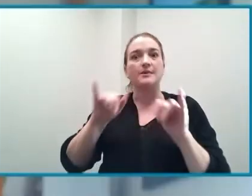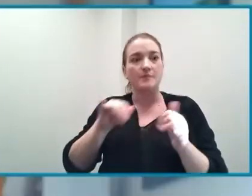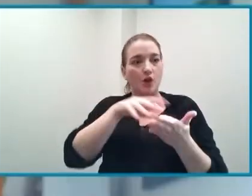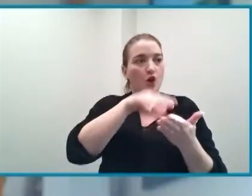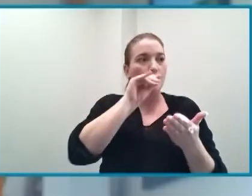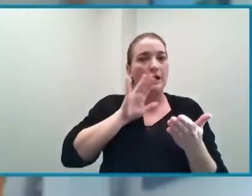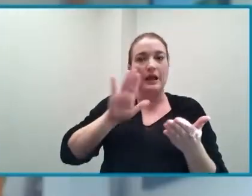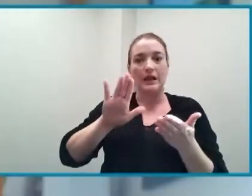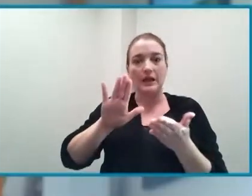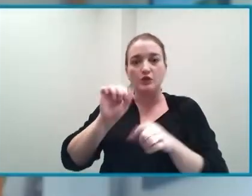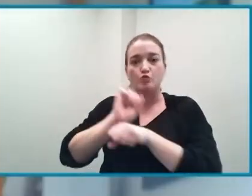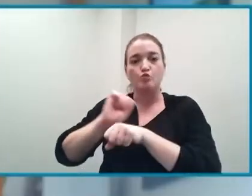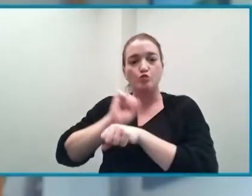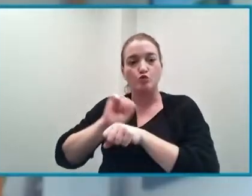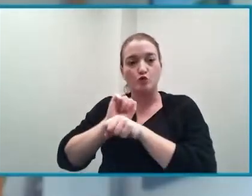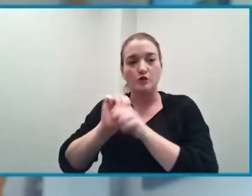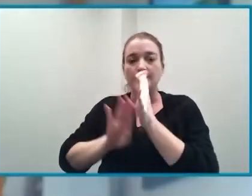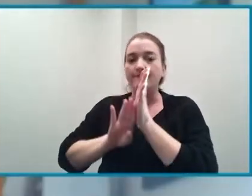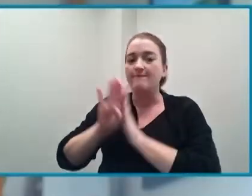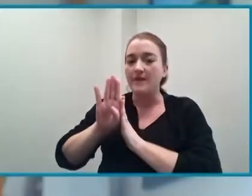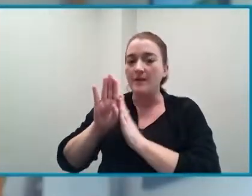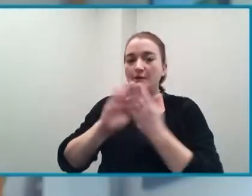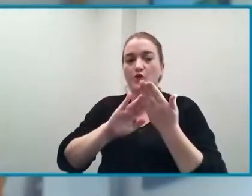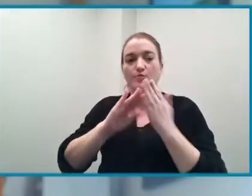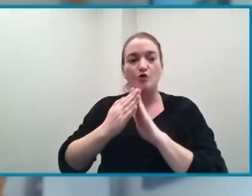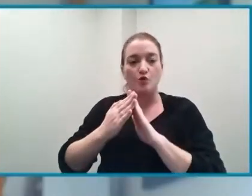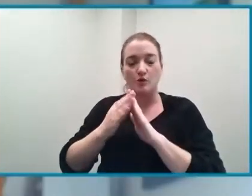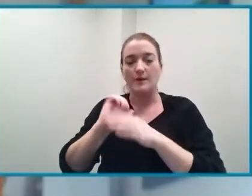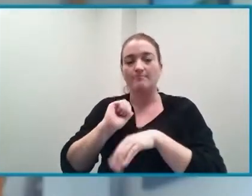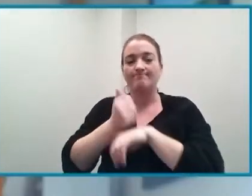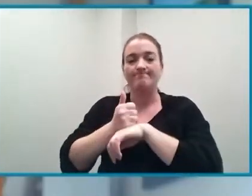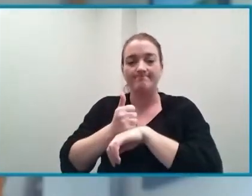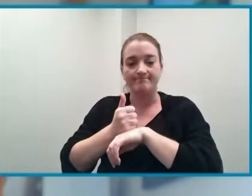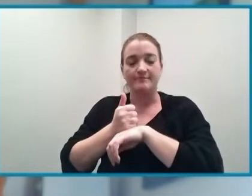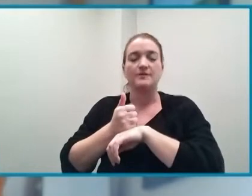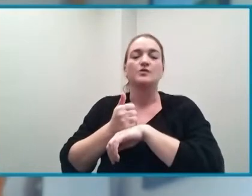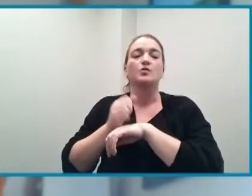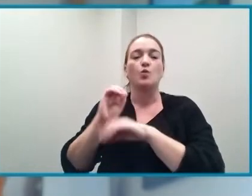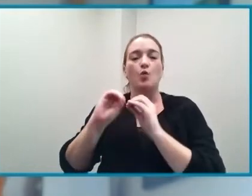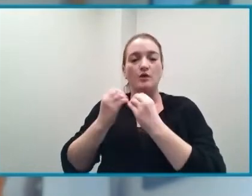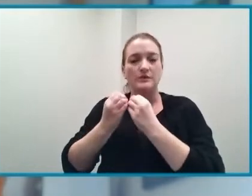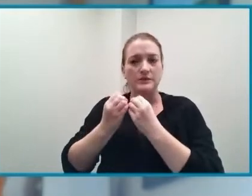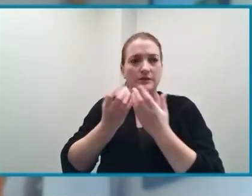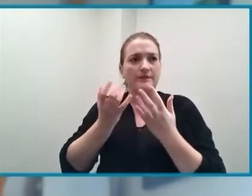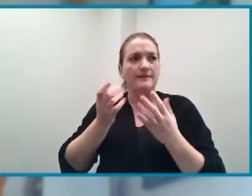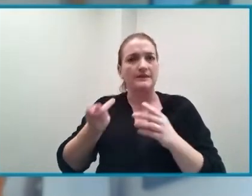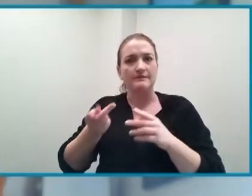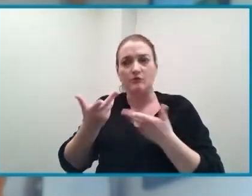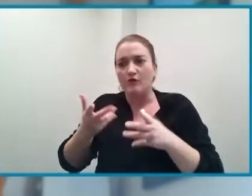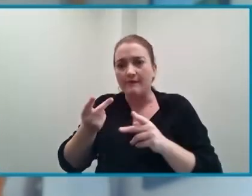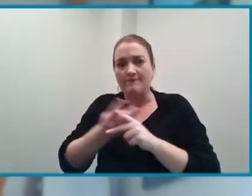um, to build a community-based organization in Texas and what some of their needs were. And so with this project, um, that we developed,